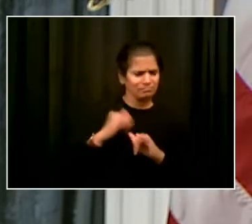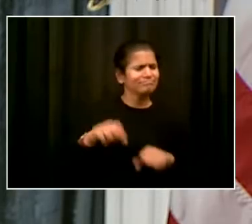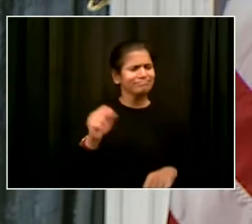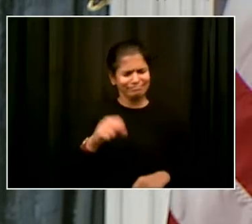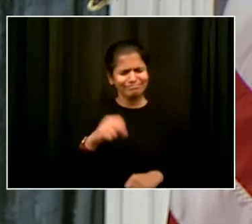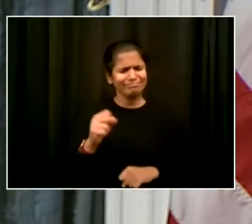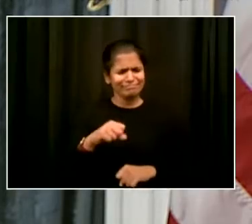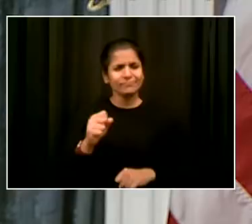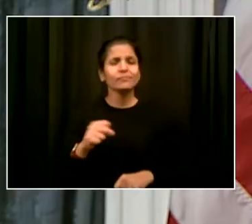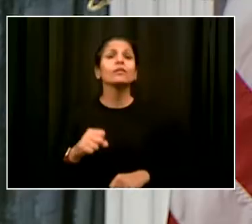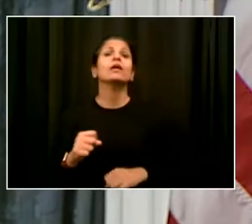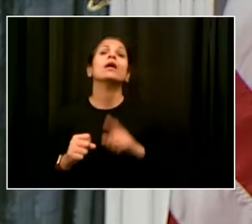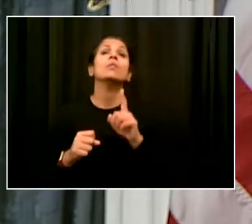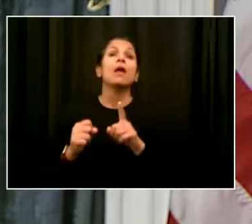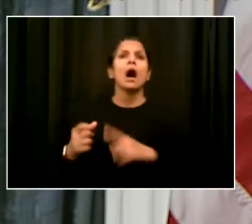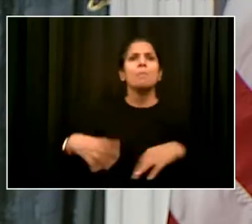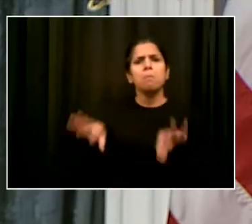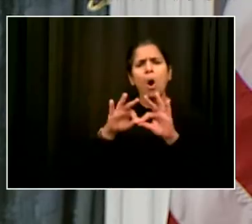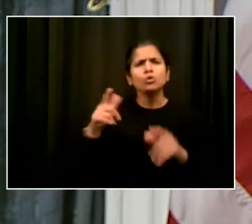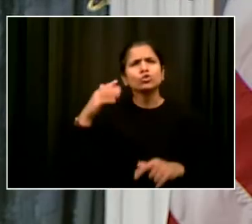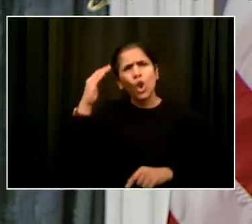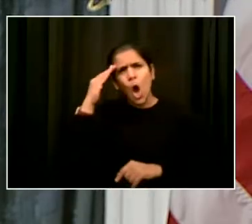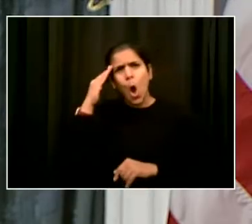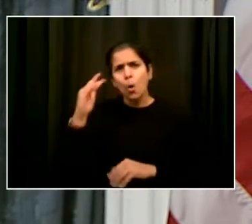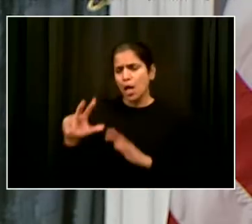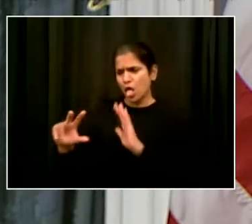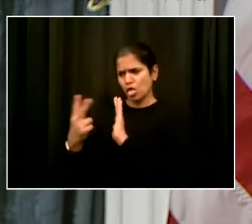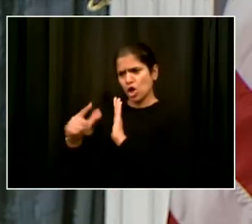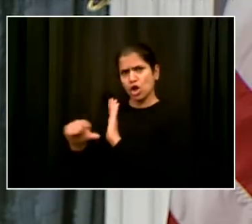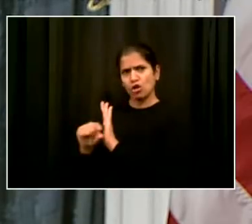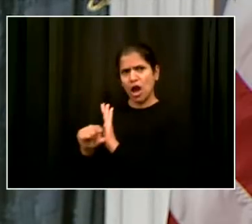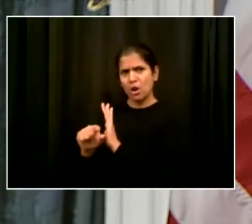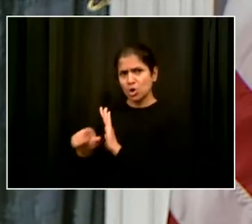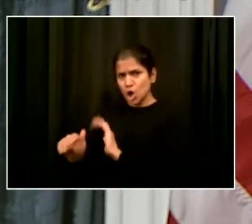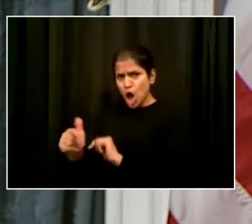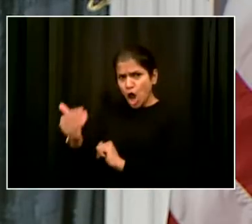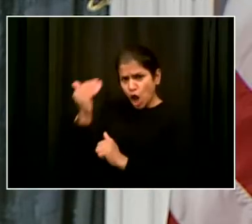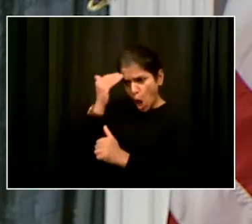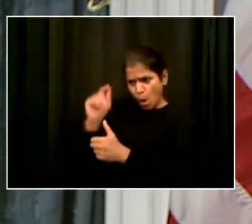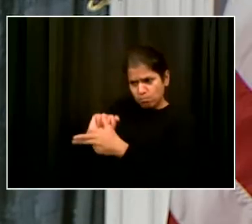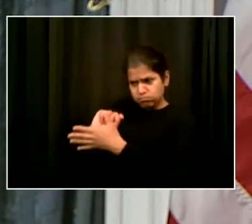, THOSE ARE CALLED STATEE STANDARDRDTHS ATAT THEY HAVE TO MASTER.